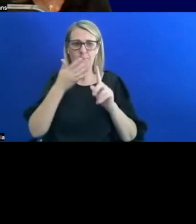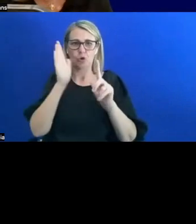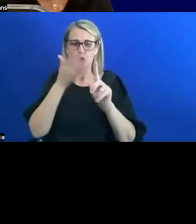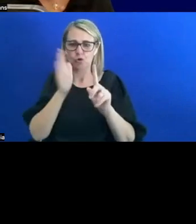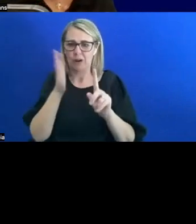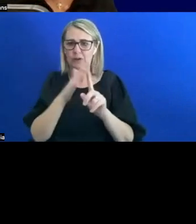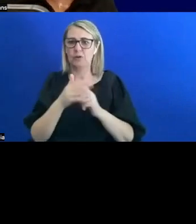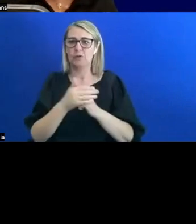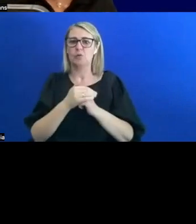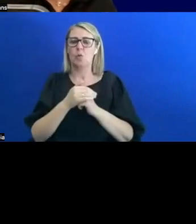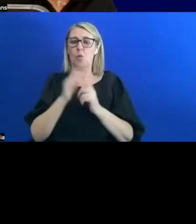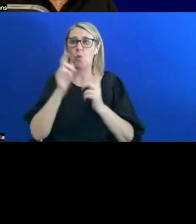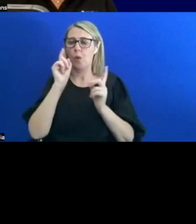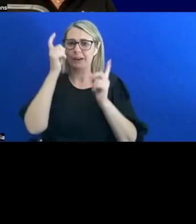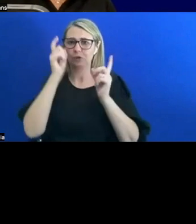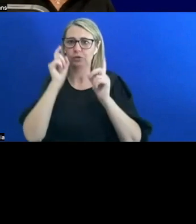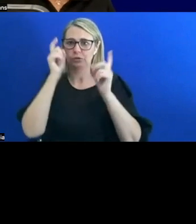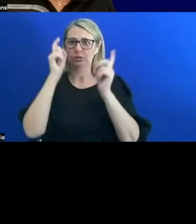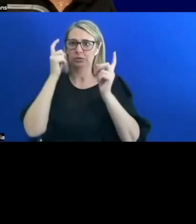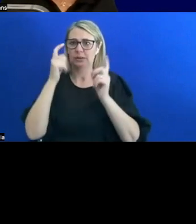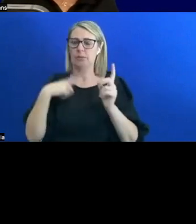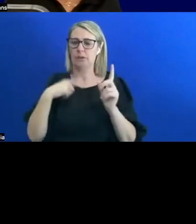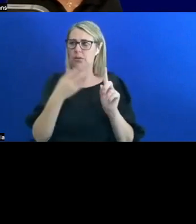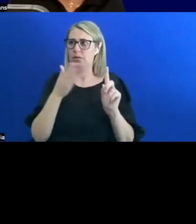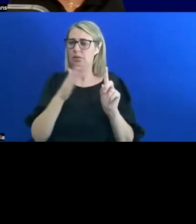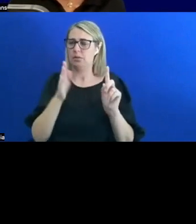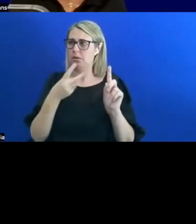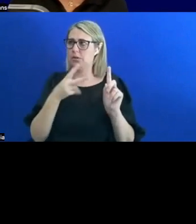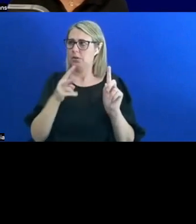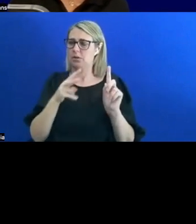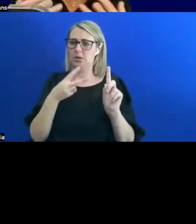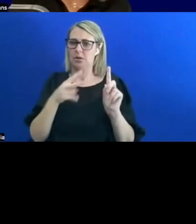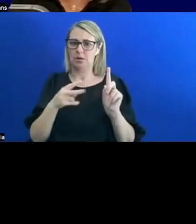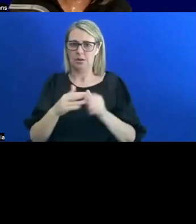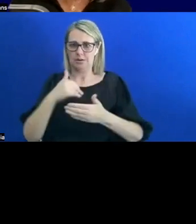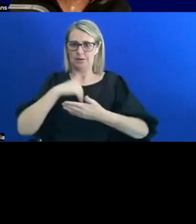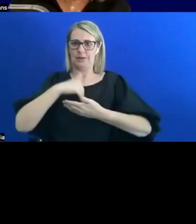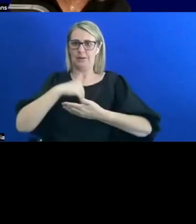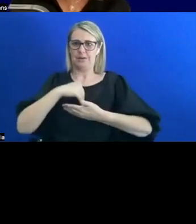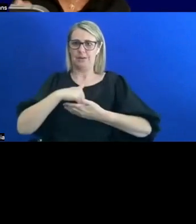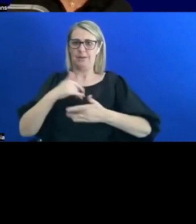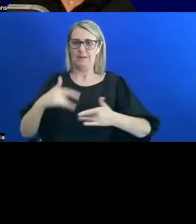anxious with constant highlighted awareness internally which we may not be very aware of